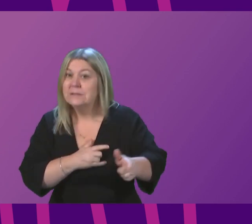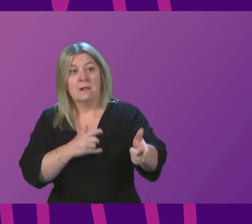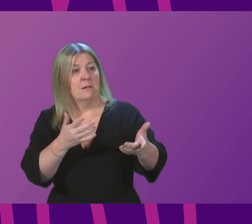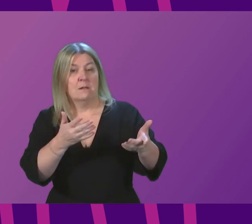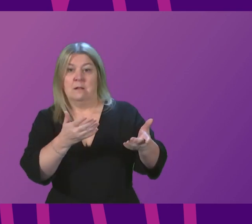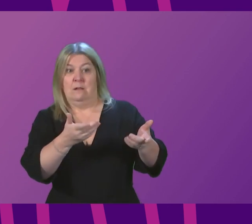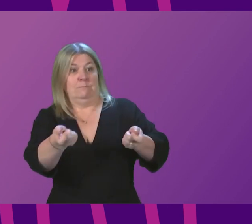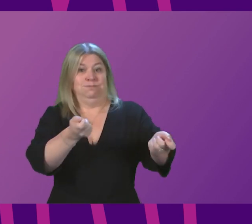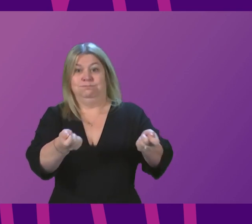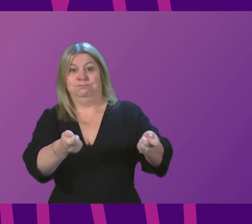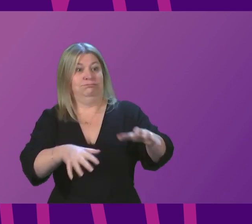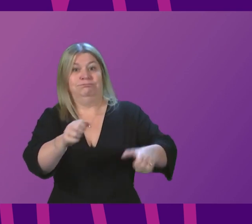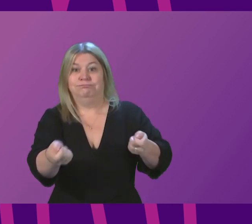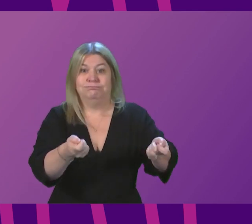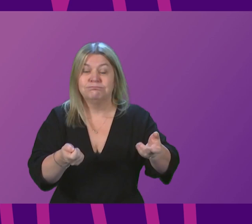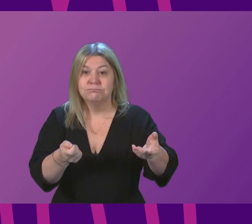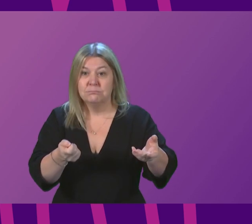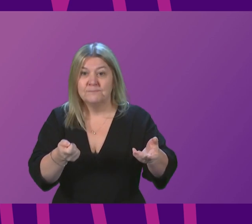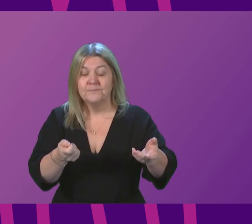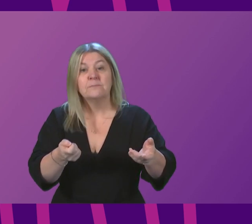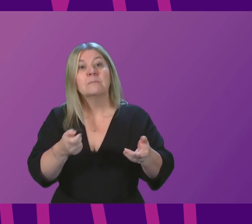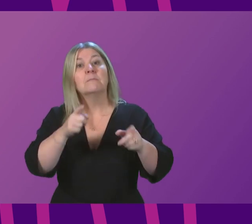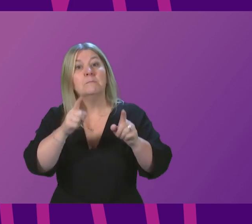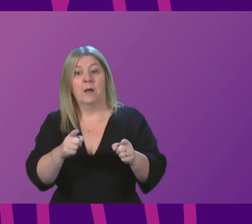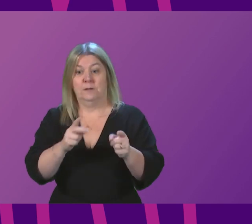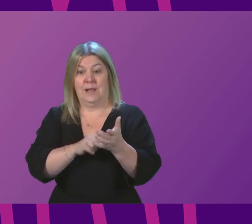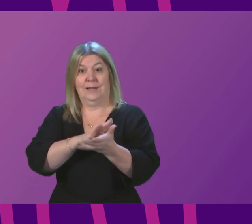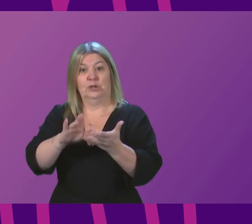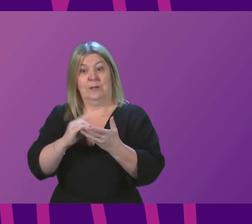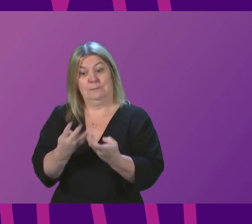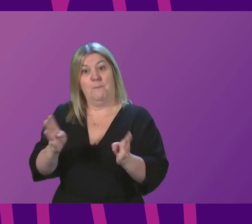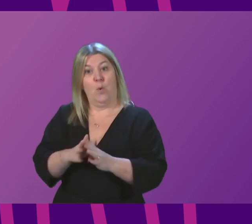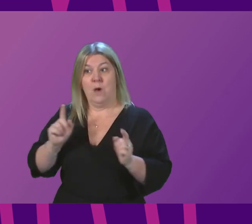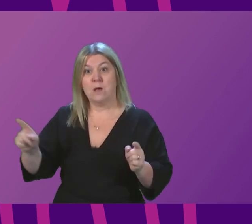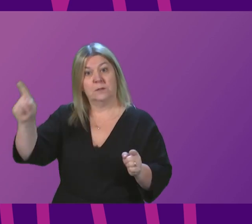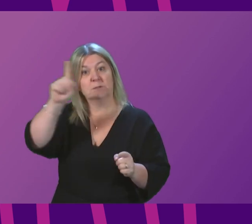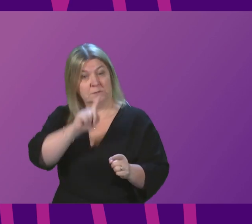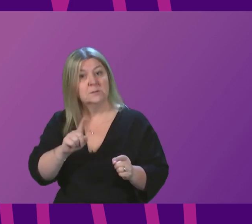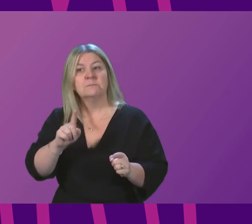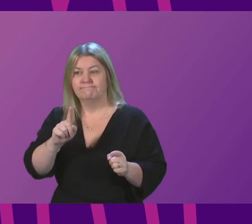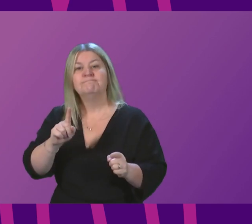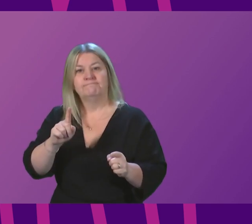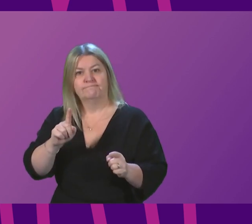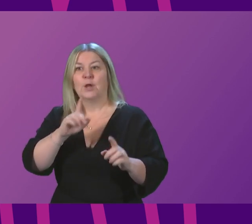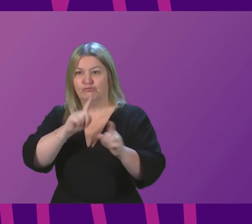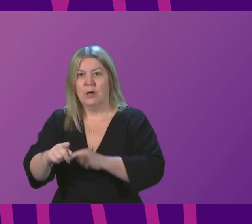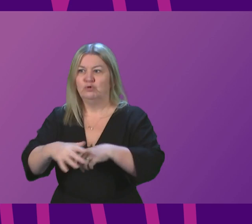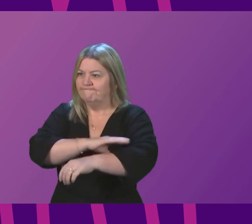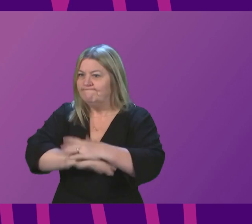However, every single day, our NHS boards and those who work in the NHS are undertaking the task magnificently.